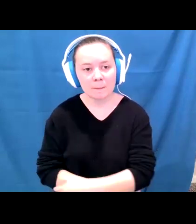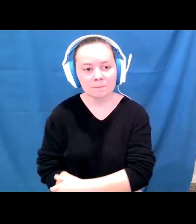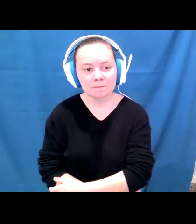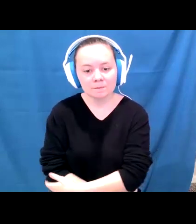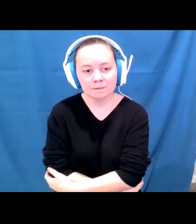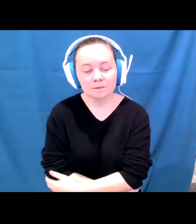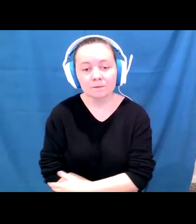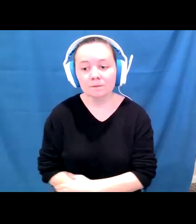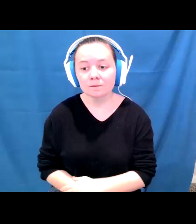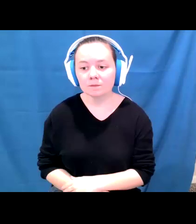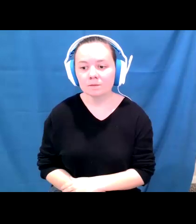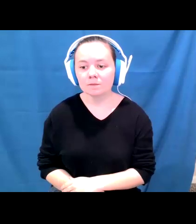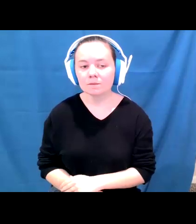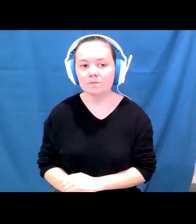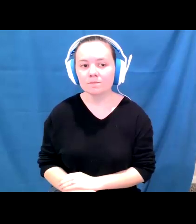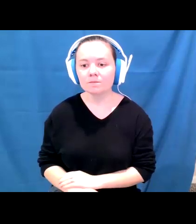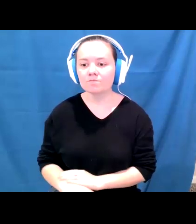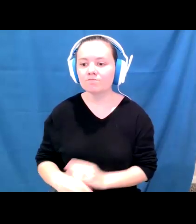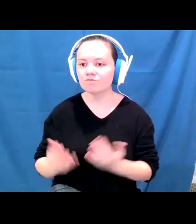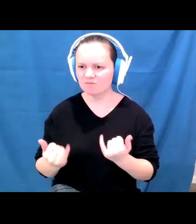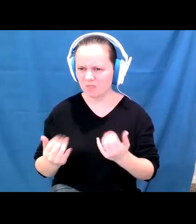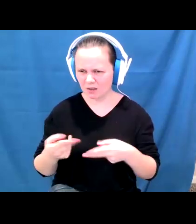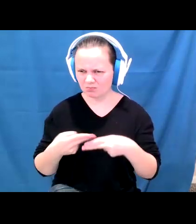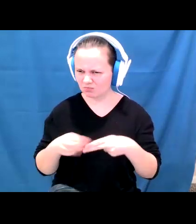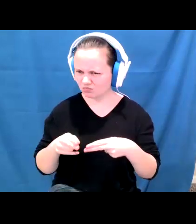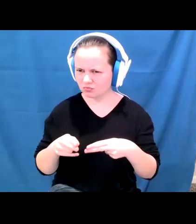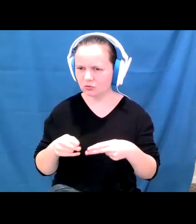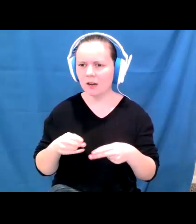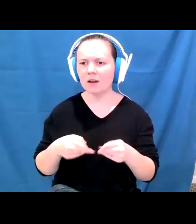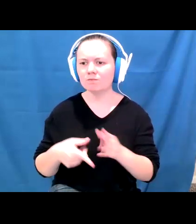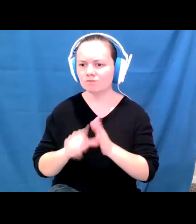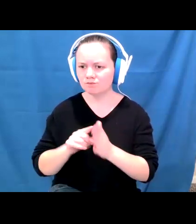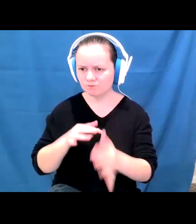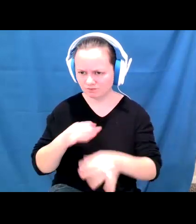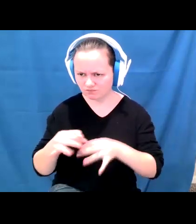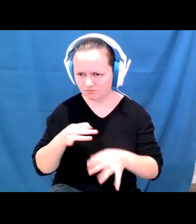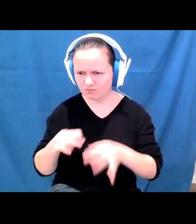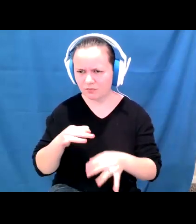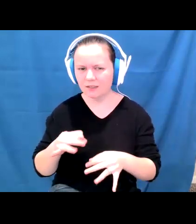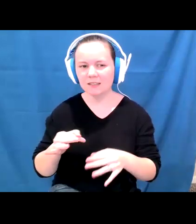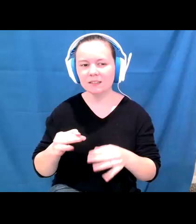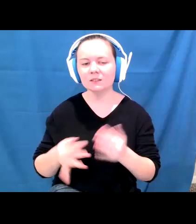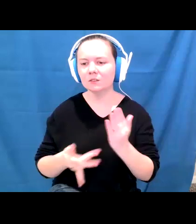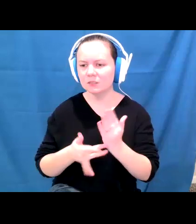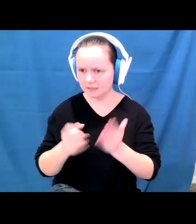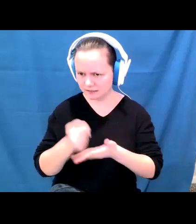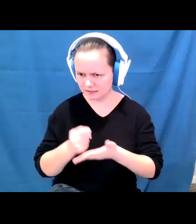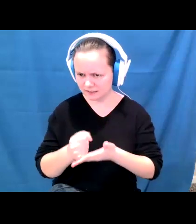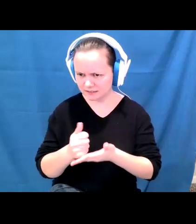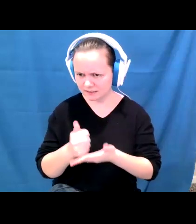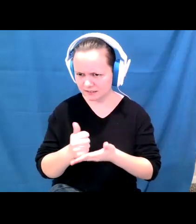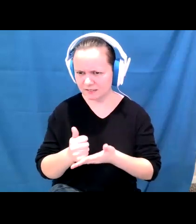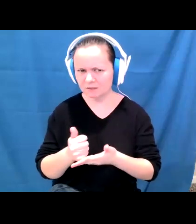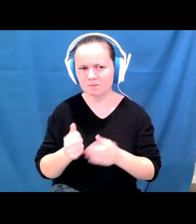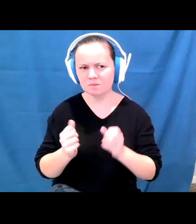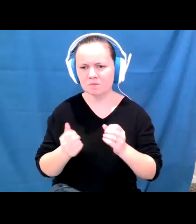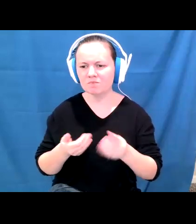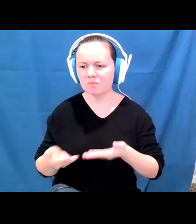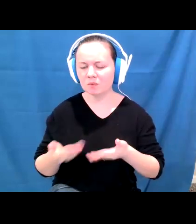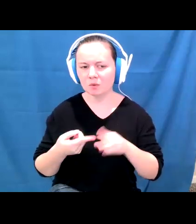So let me just give a really, really brief overview of the technical assistance that's being offered through the Direct Care Workforce Strategies Center.